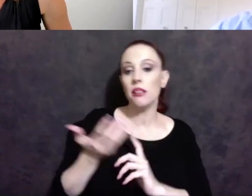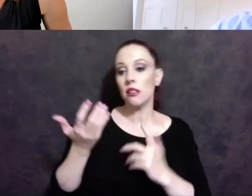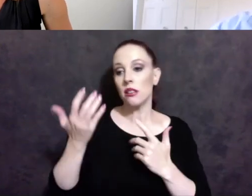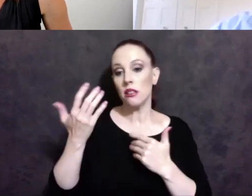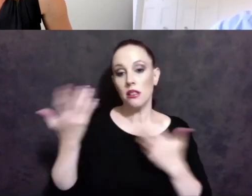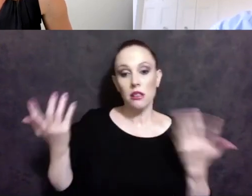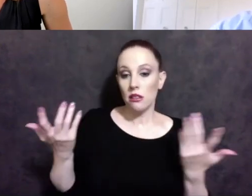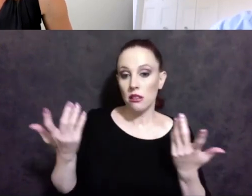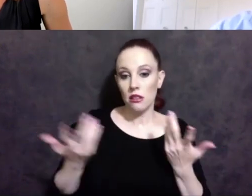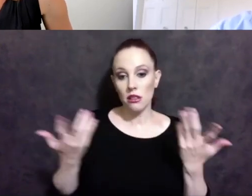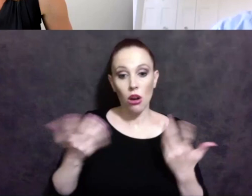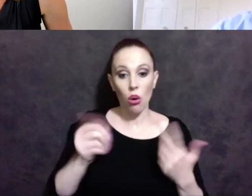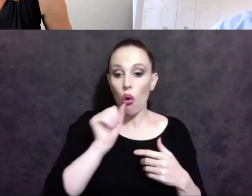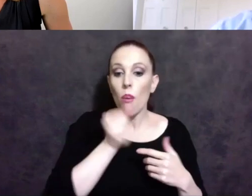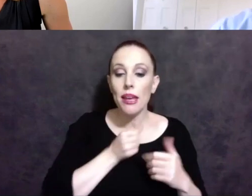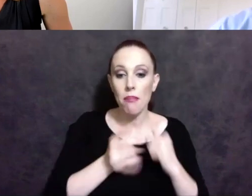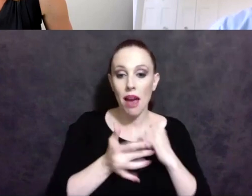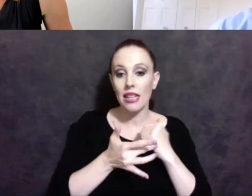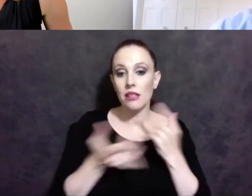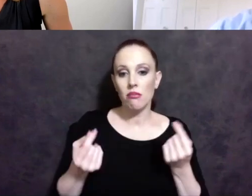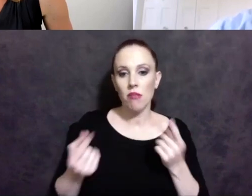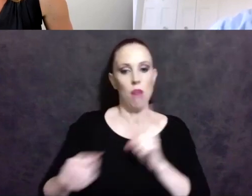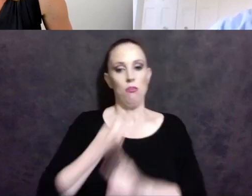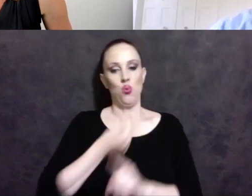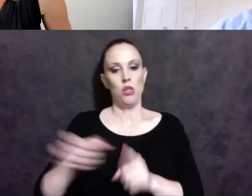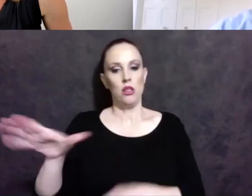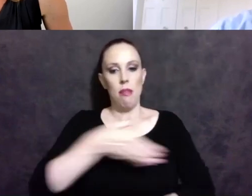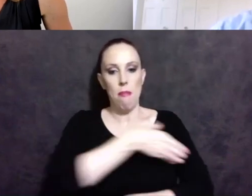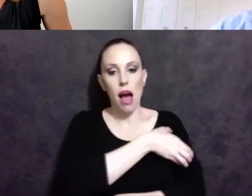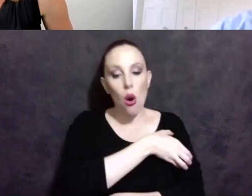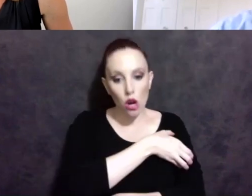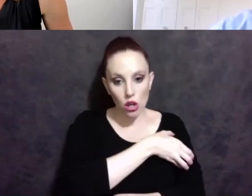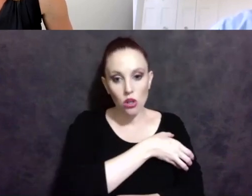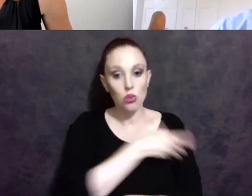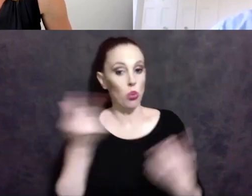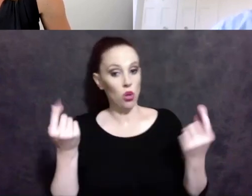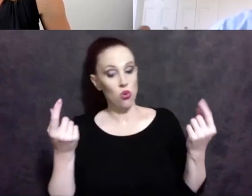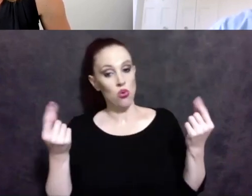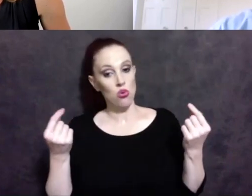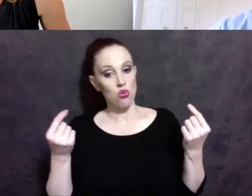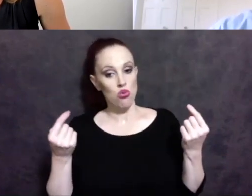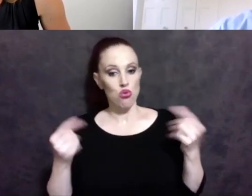a coping mechanism? Abuse of power. So what do you do? You step it up and you abuse your